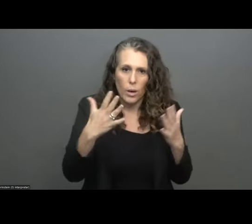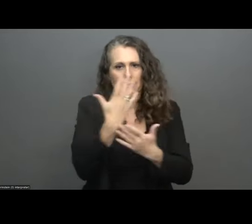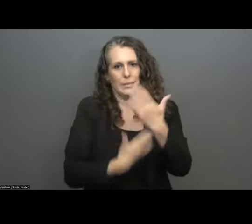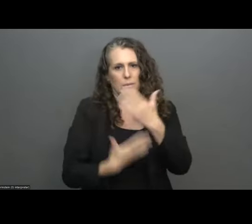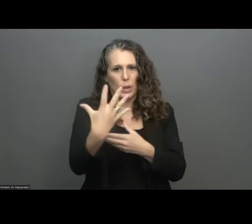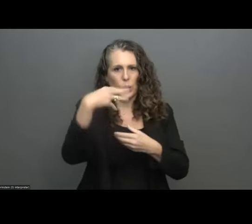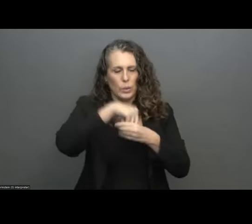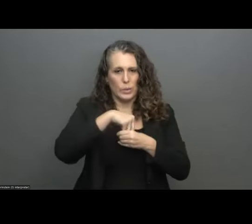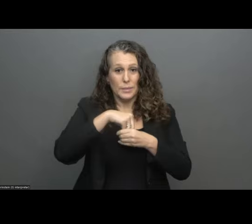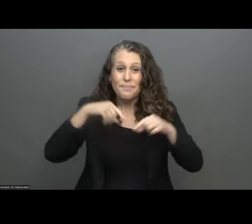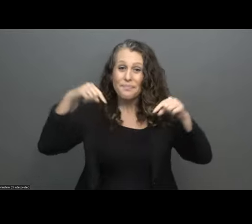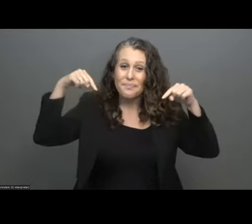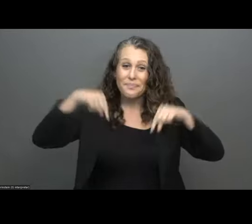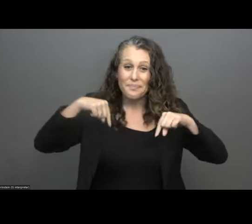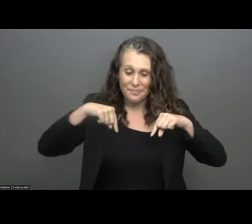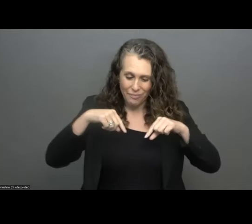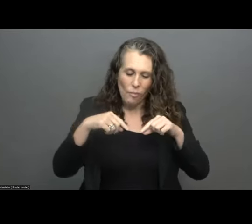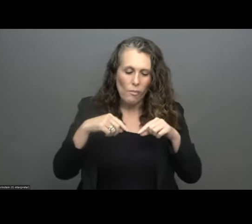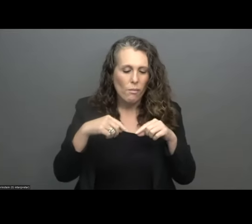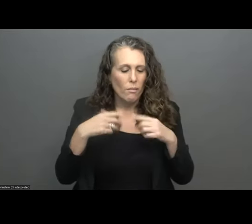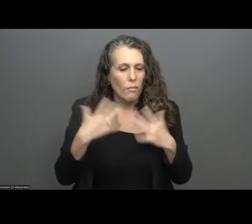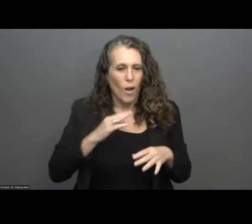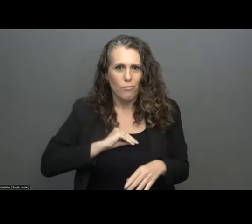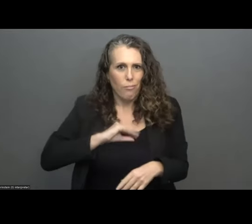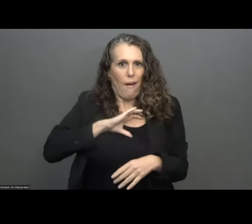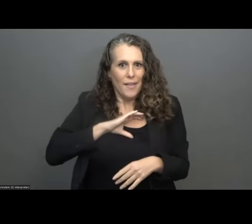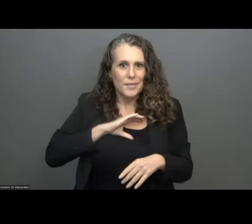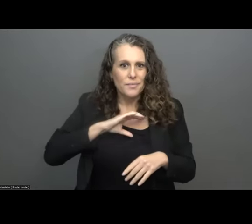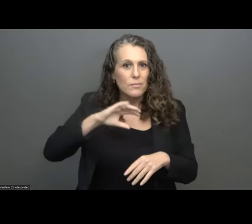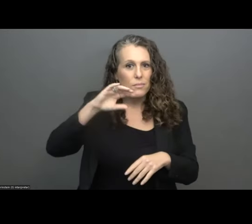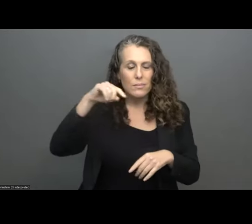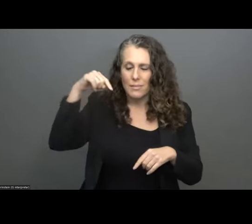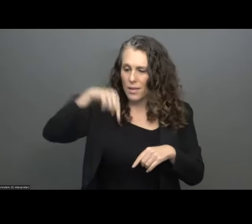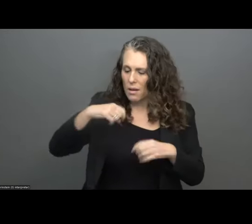we are really proud of our inclusive culture and inclusive environment,